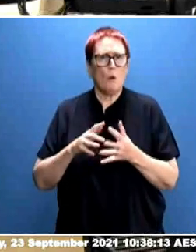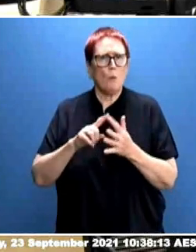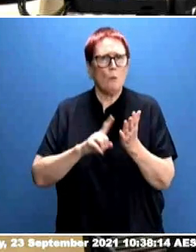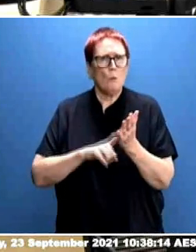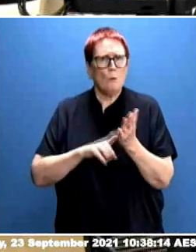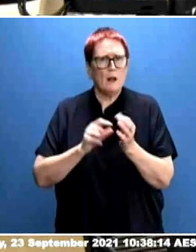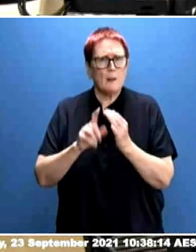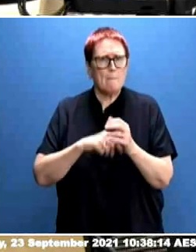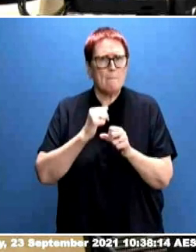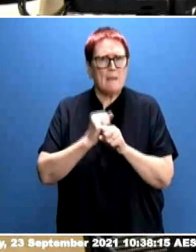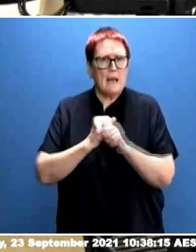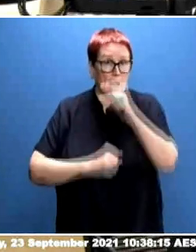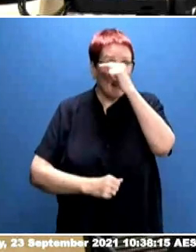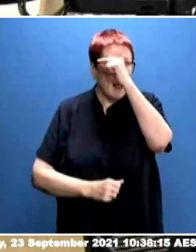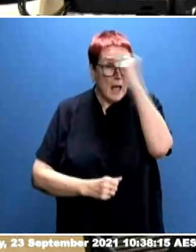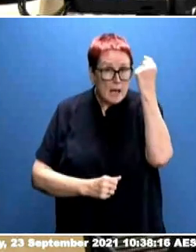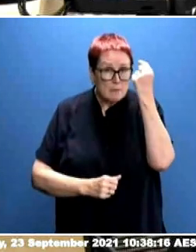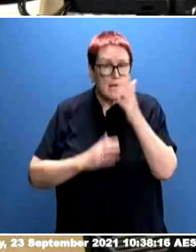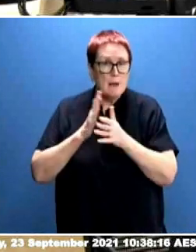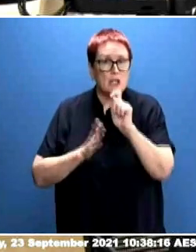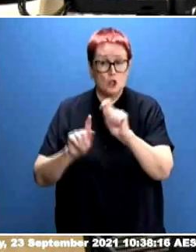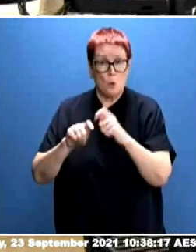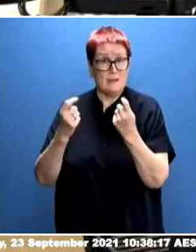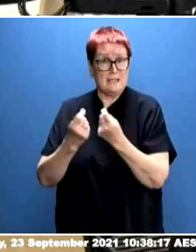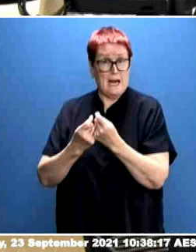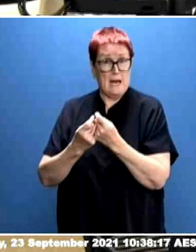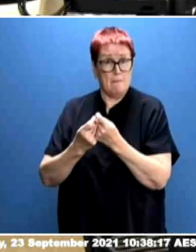that the care team members are making those observational assessments